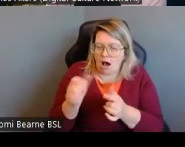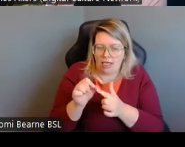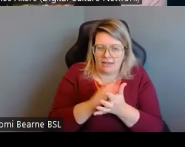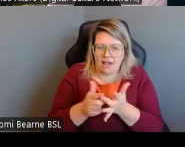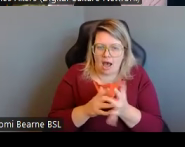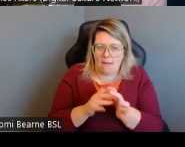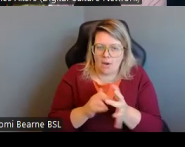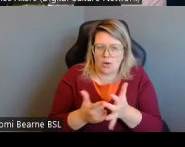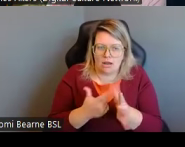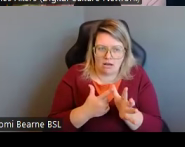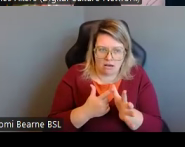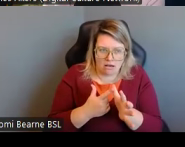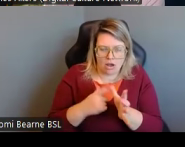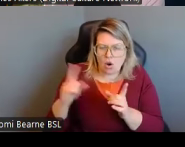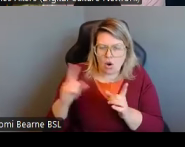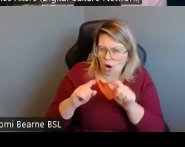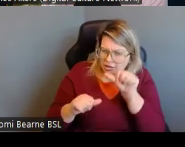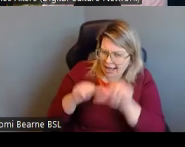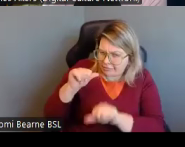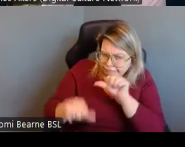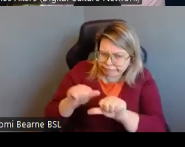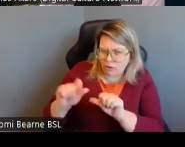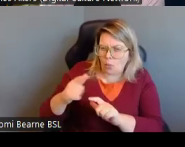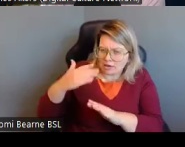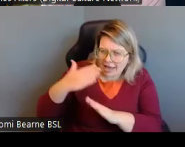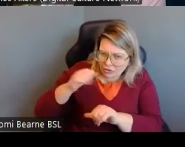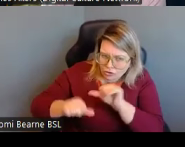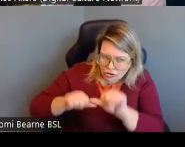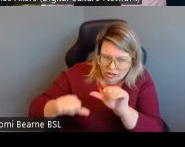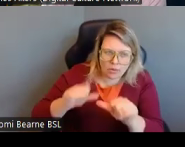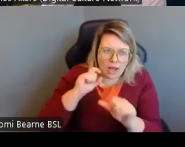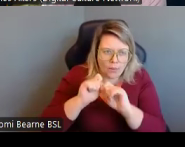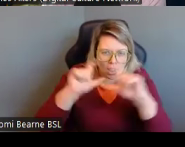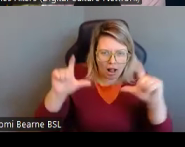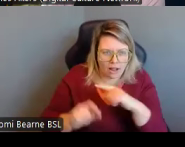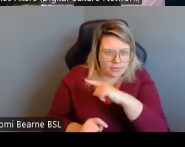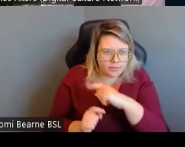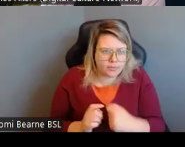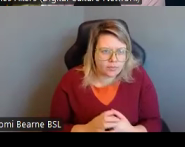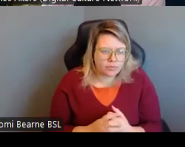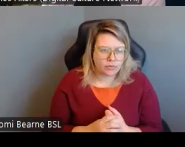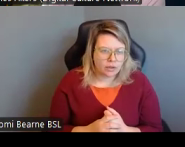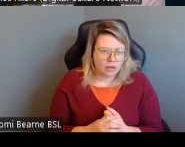and actions would feed into that. I'm going to zoom in on a couple of these points so we can see. If we look here,